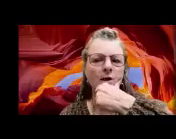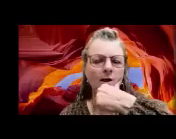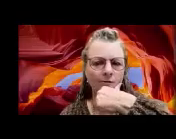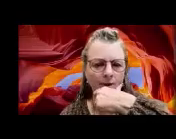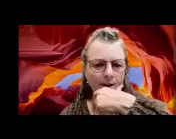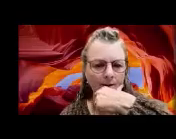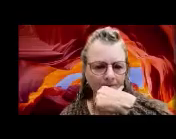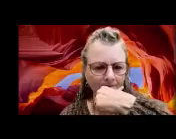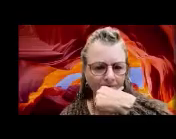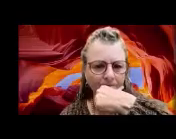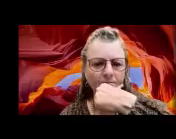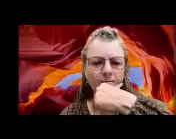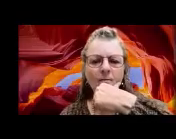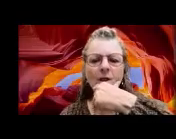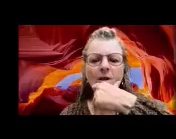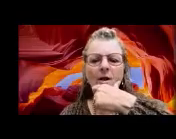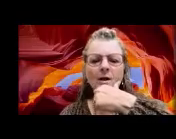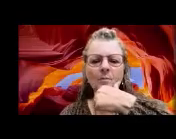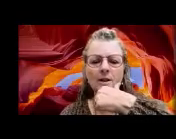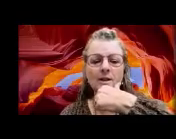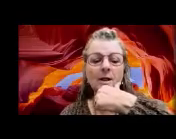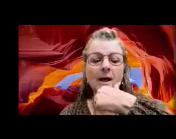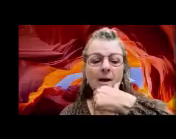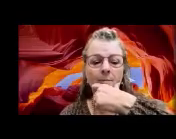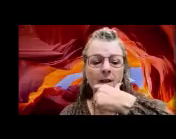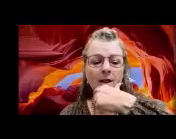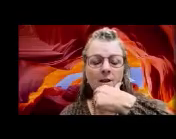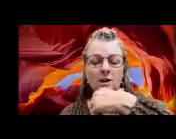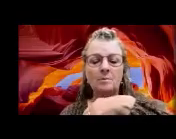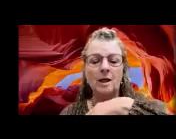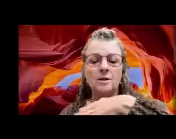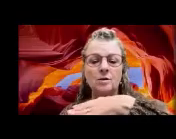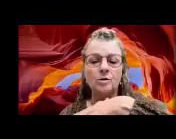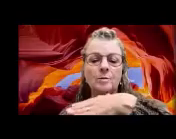carefully, because it's going to happen as she makes social